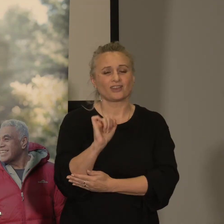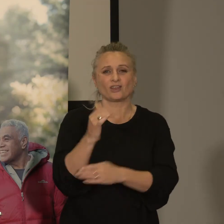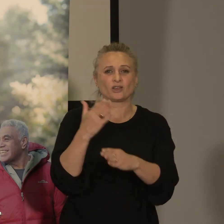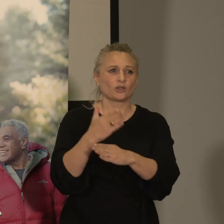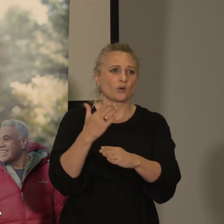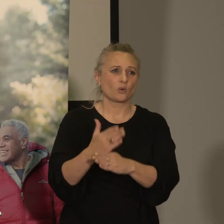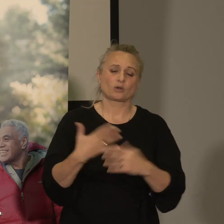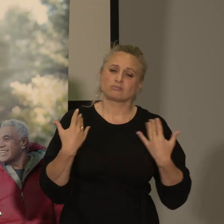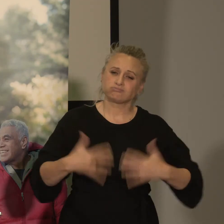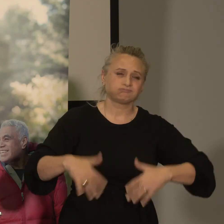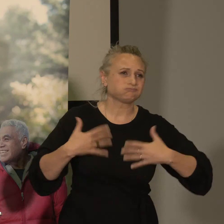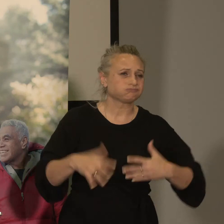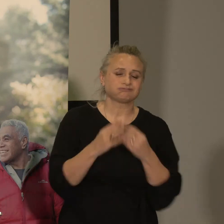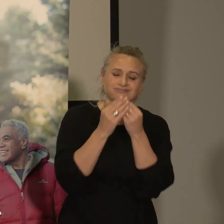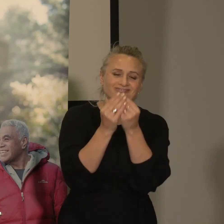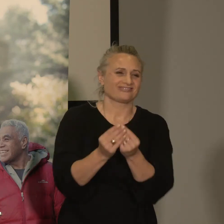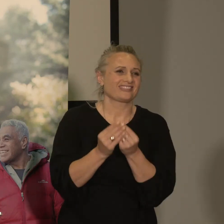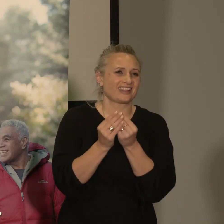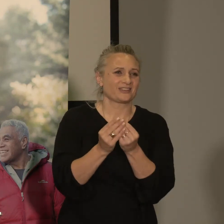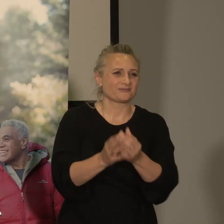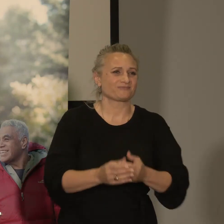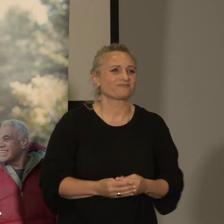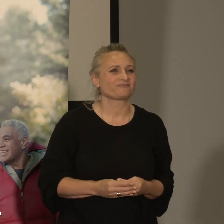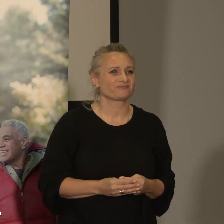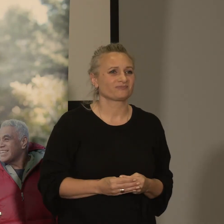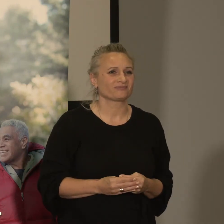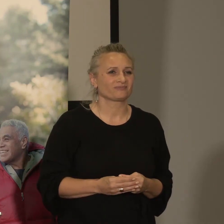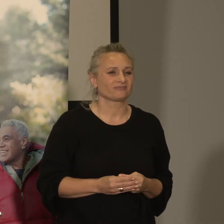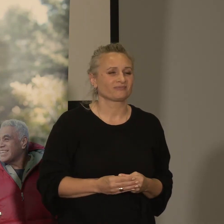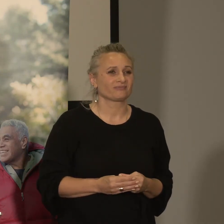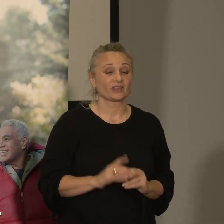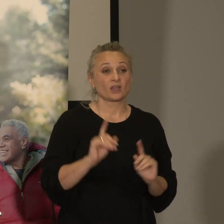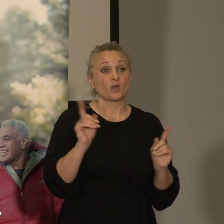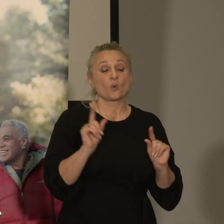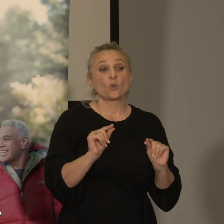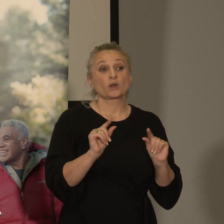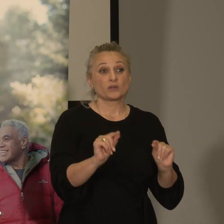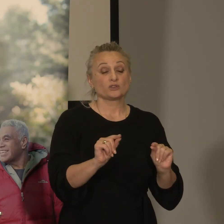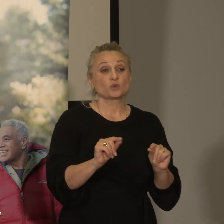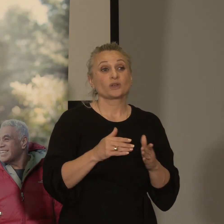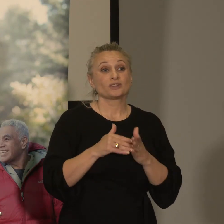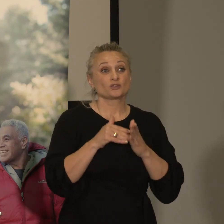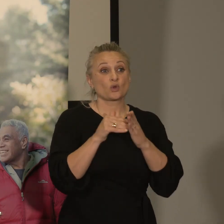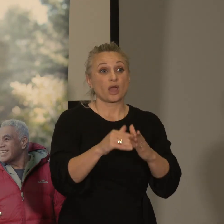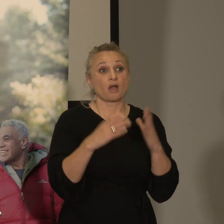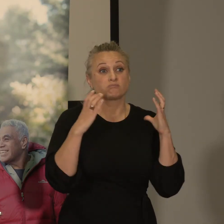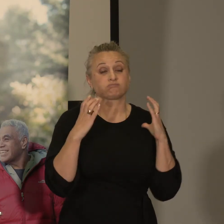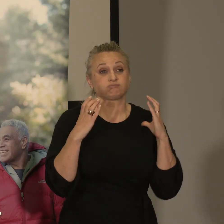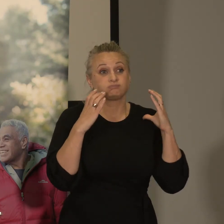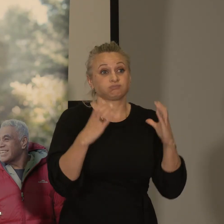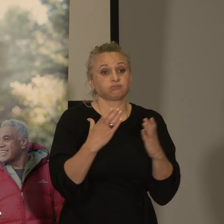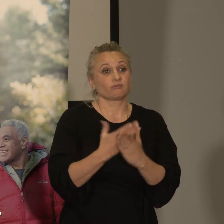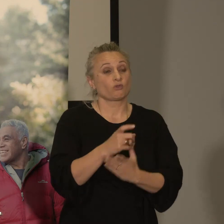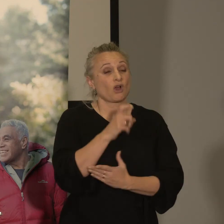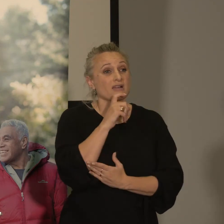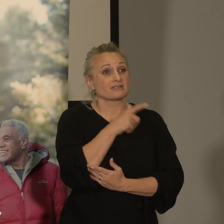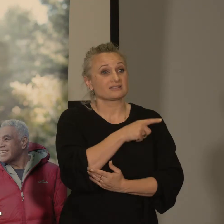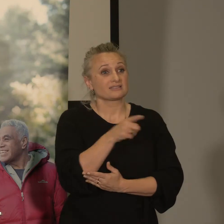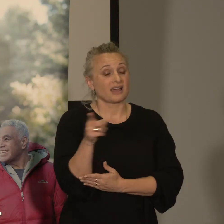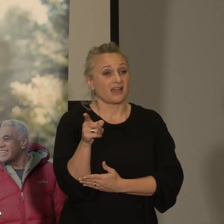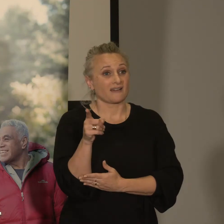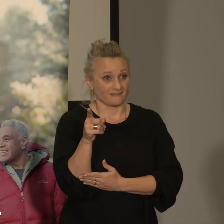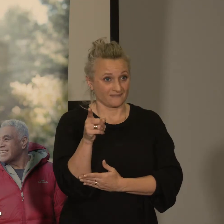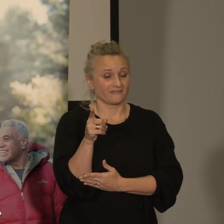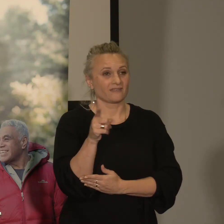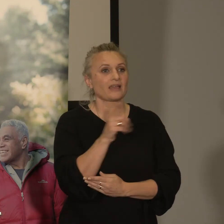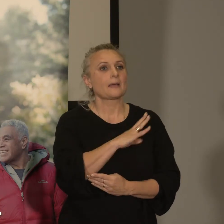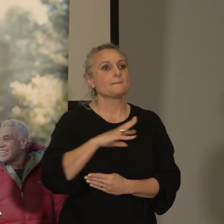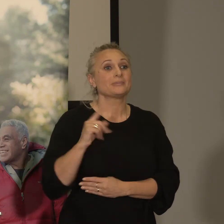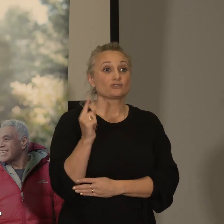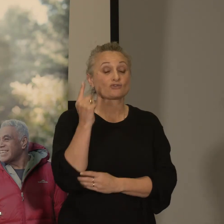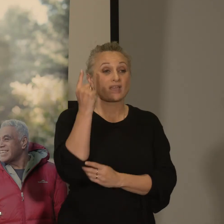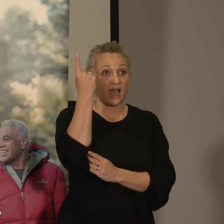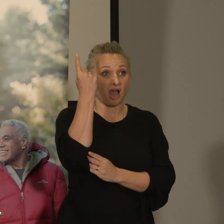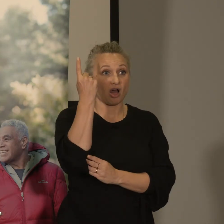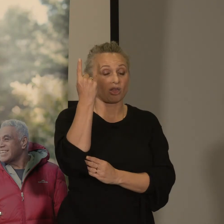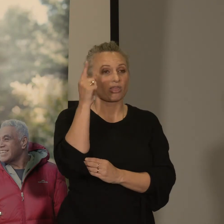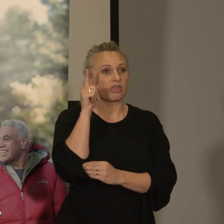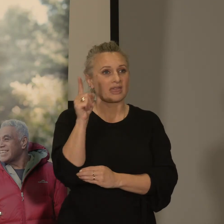you do is critical and valued.